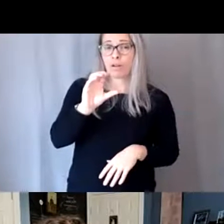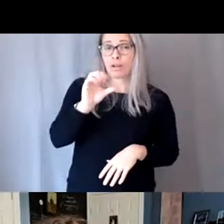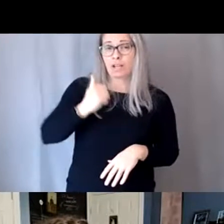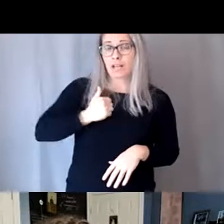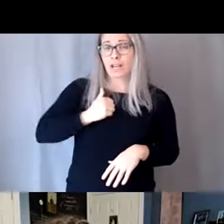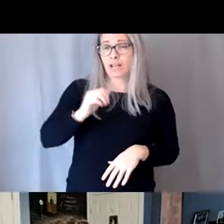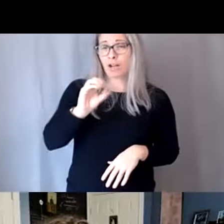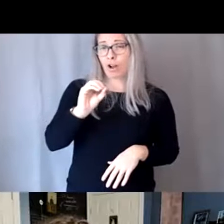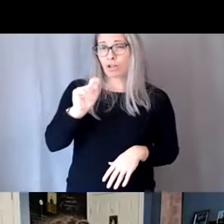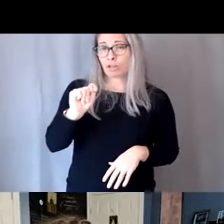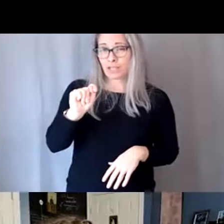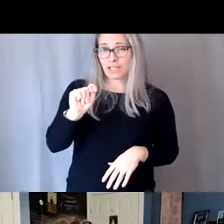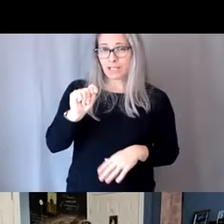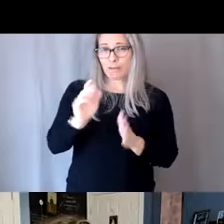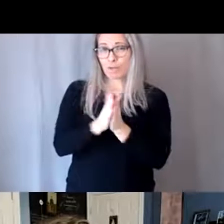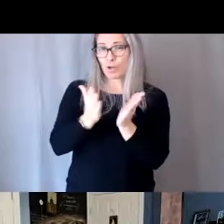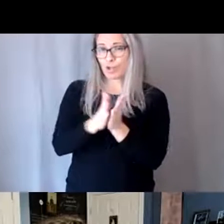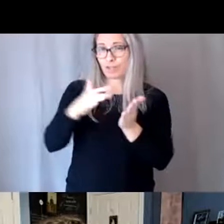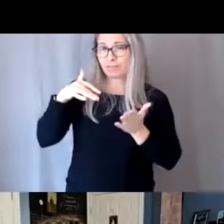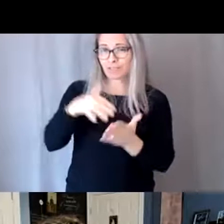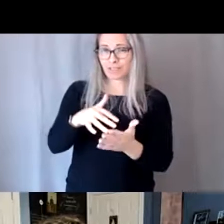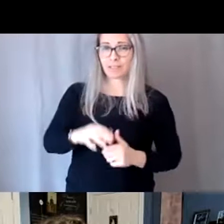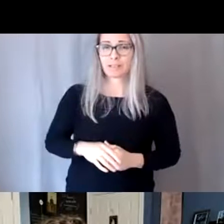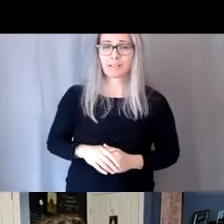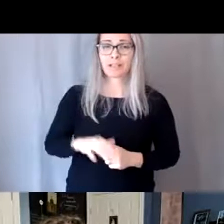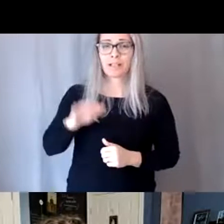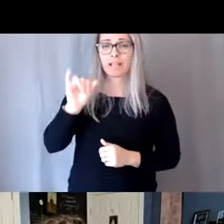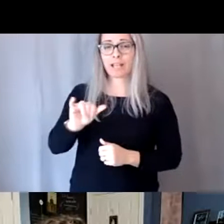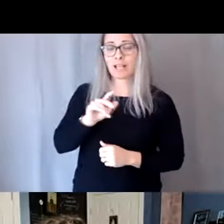from observations that were actually made by Karen Wally Hamill